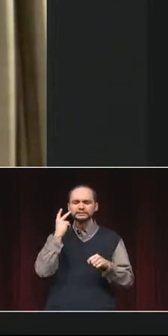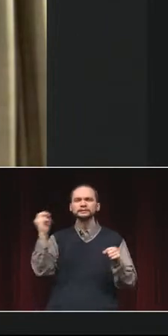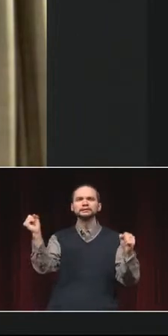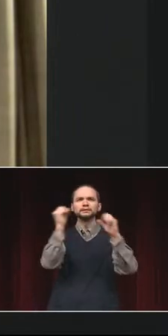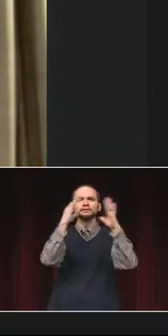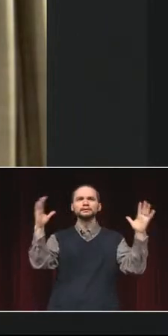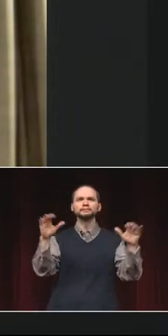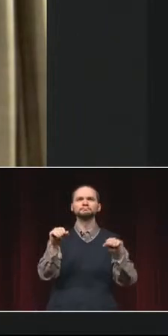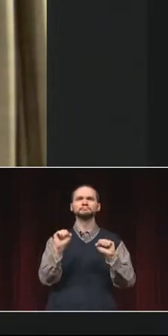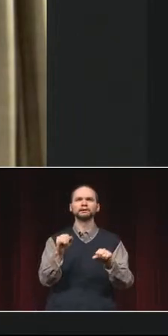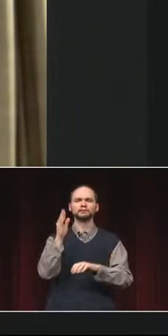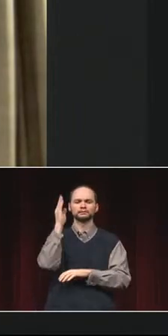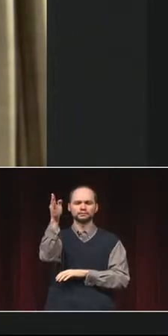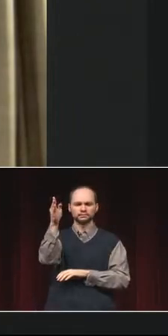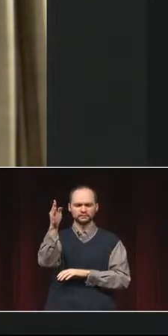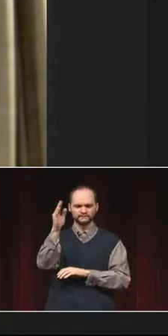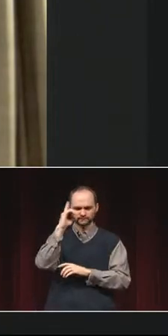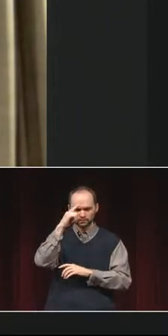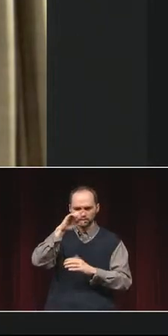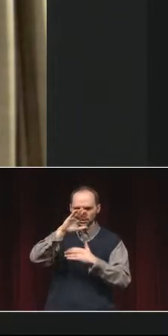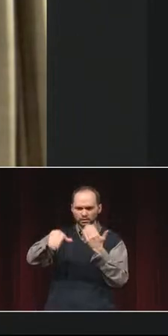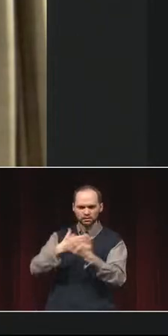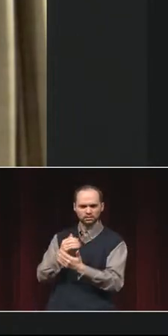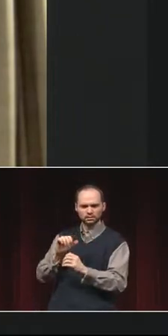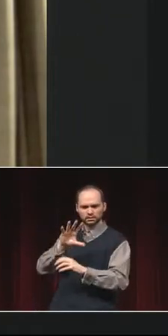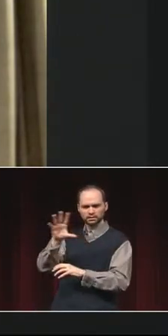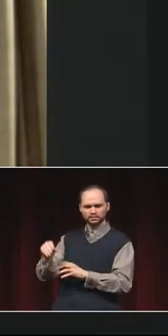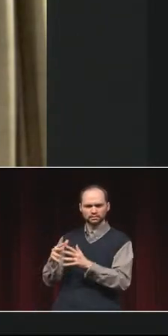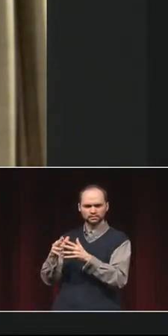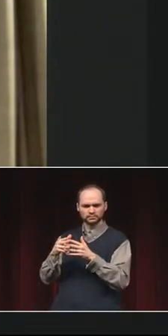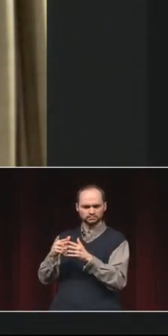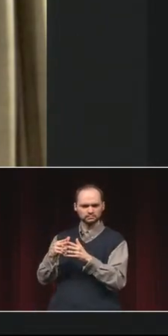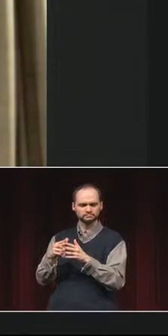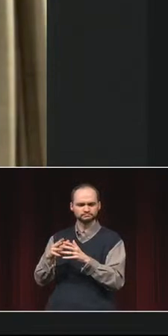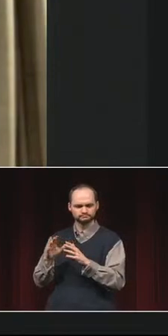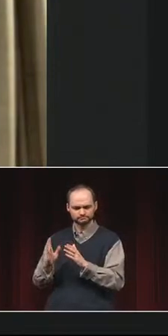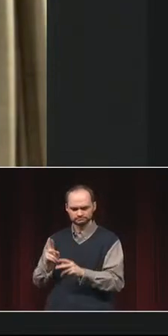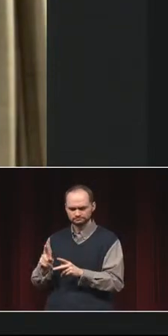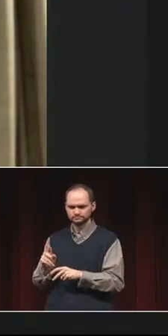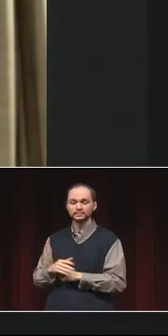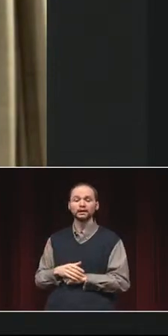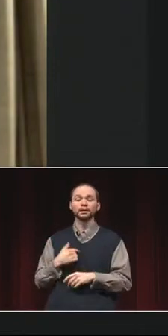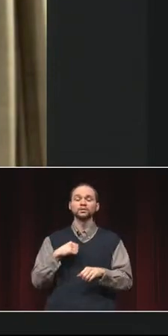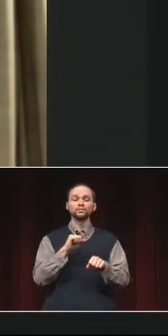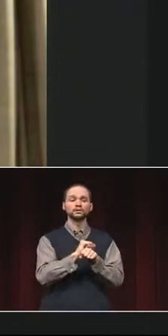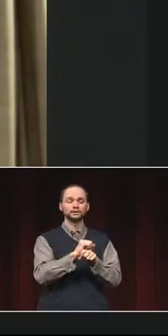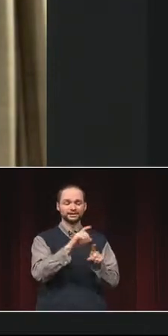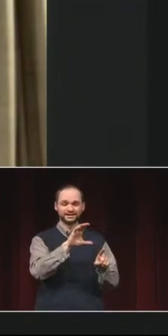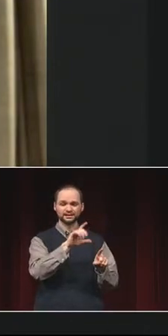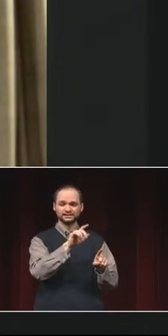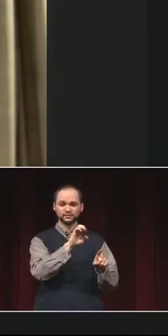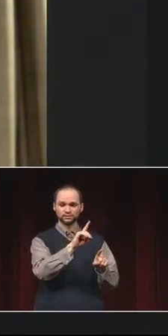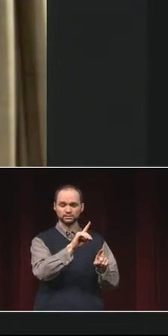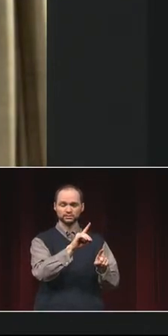I went later to work for Clifford and Virginia Durr, a politically liberal white couple